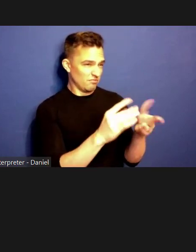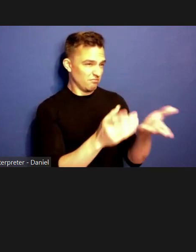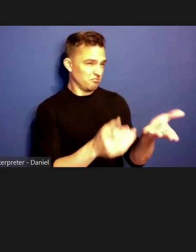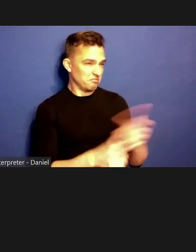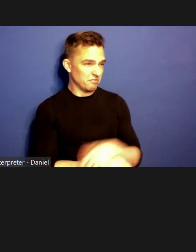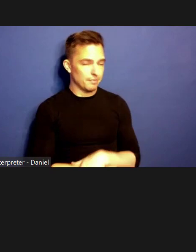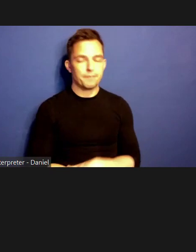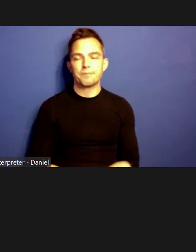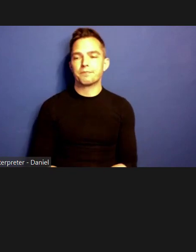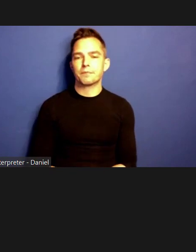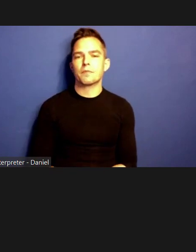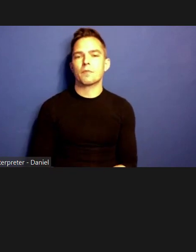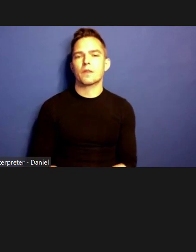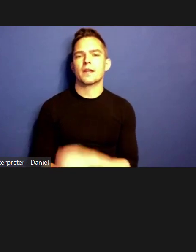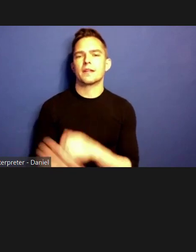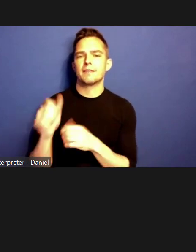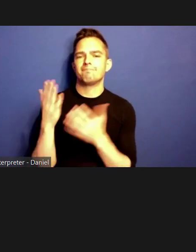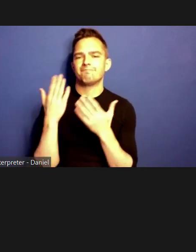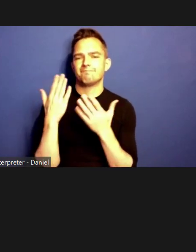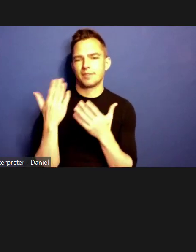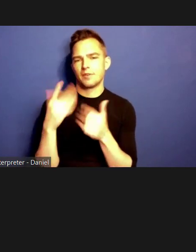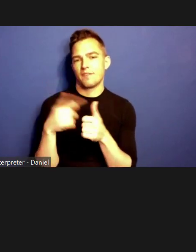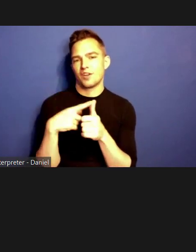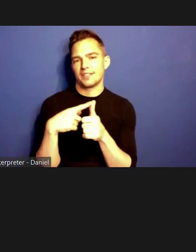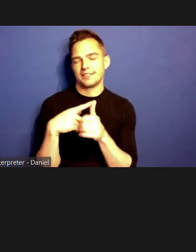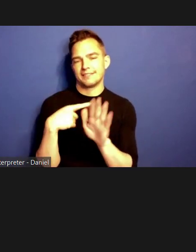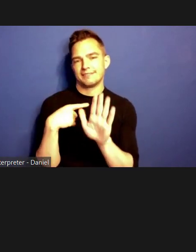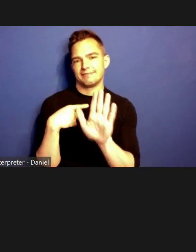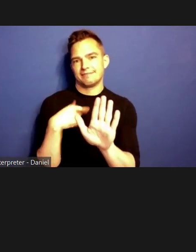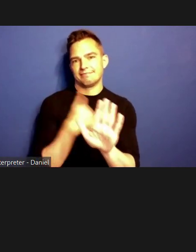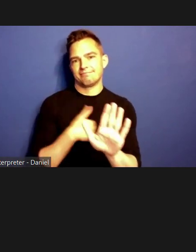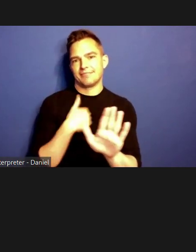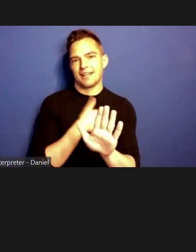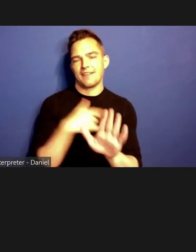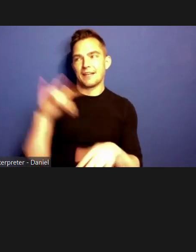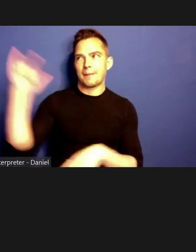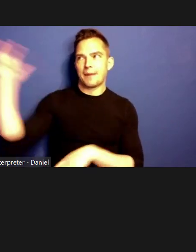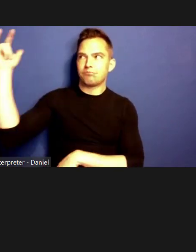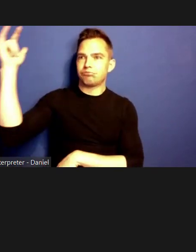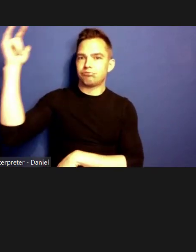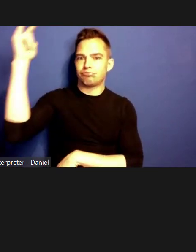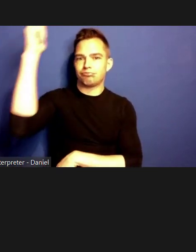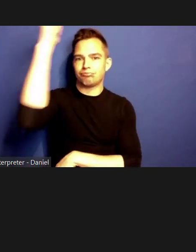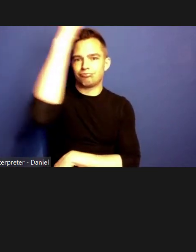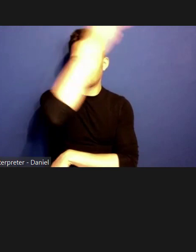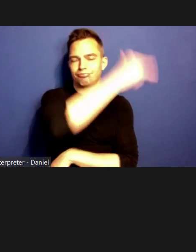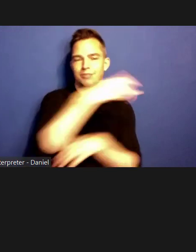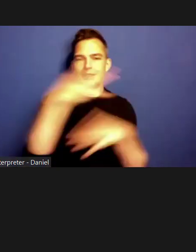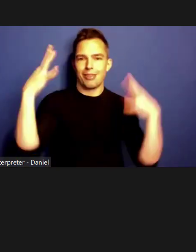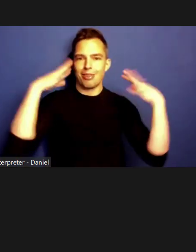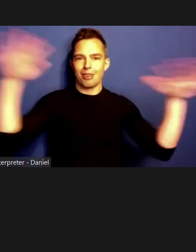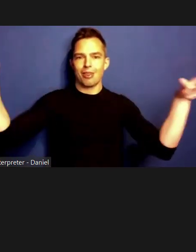I'm going to apologize, I had a plane going overhead if that noise came through.